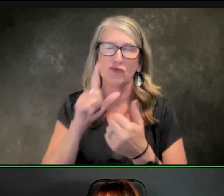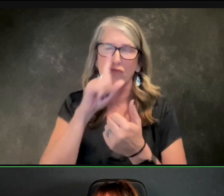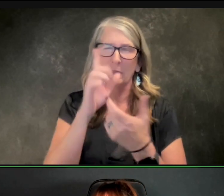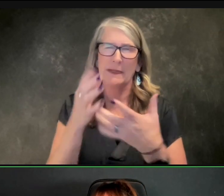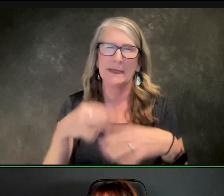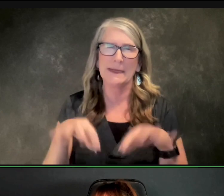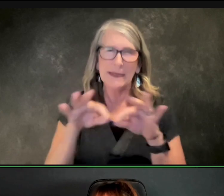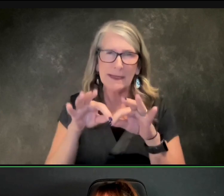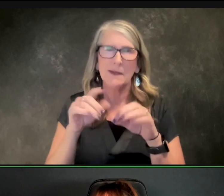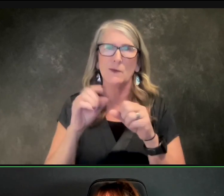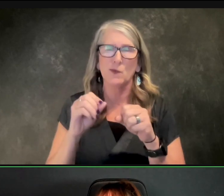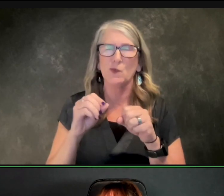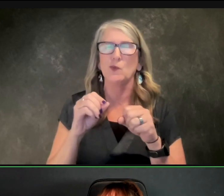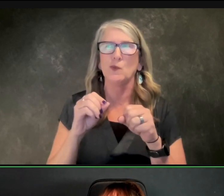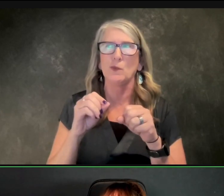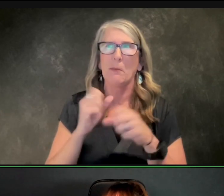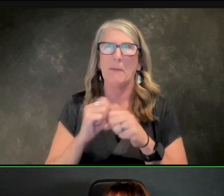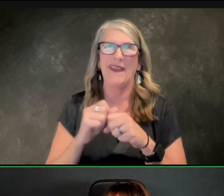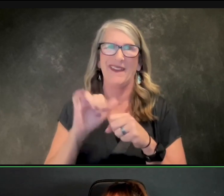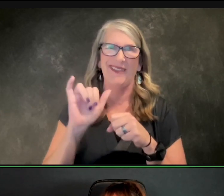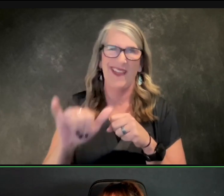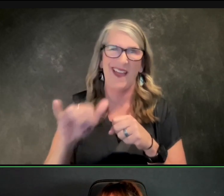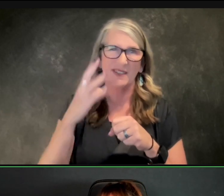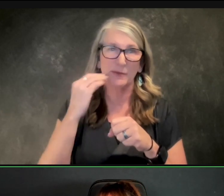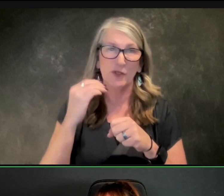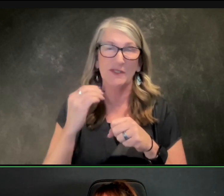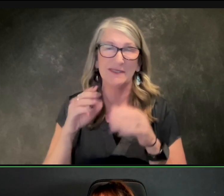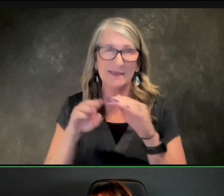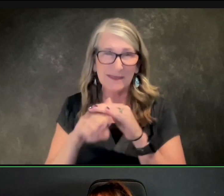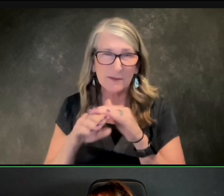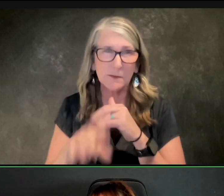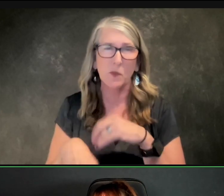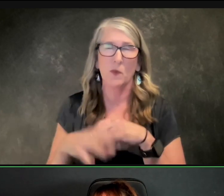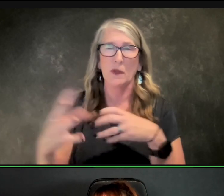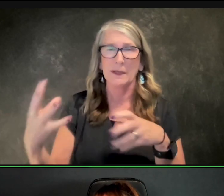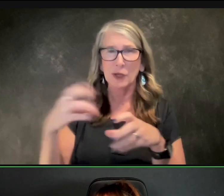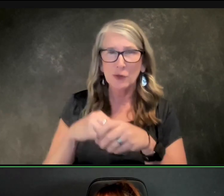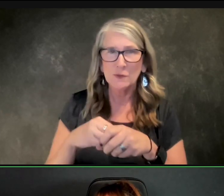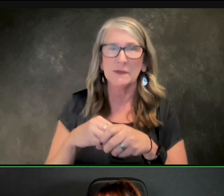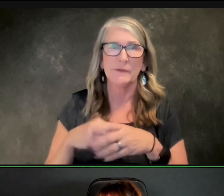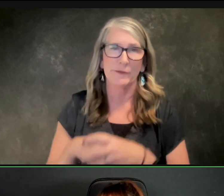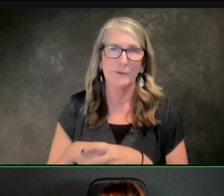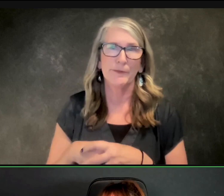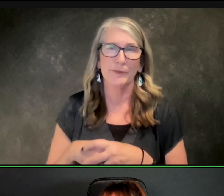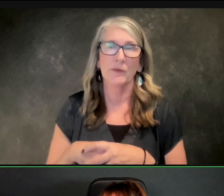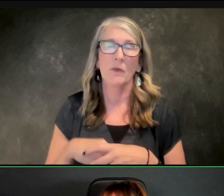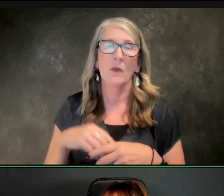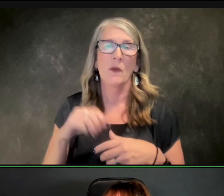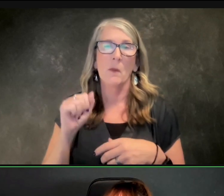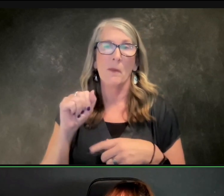we want you to consider thinking through this very, very early on and use a collaborative approach